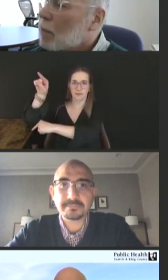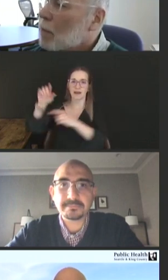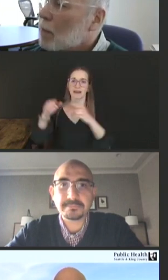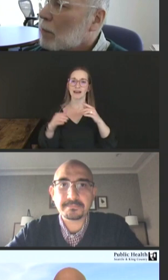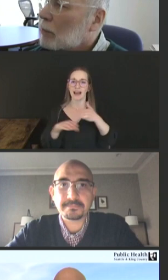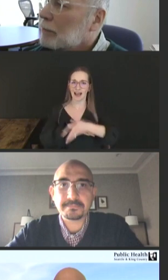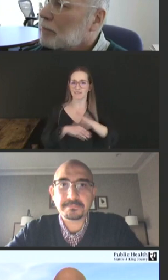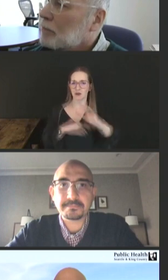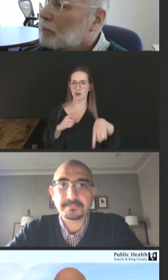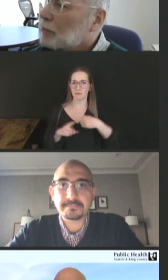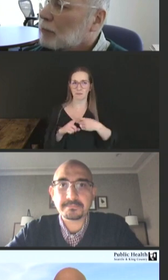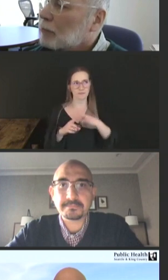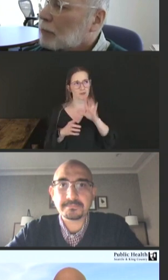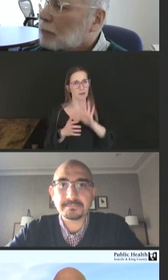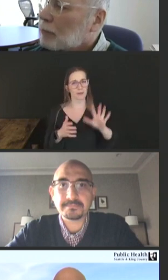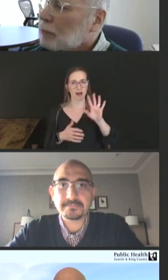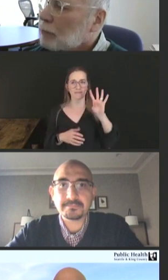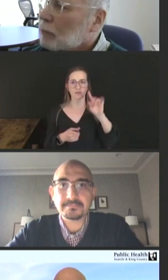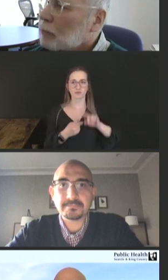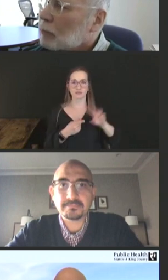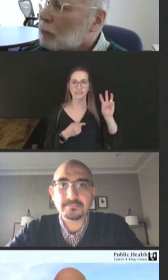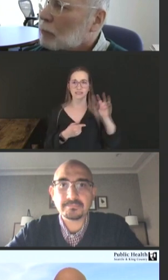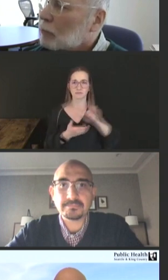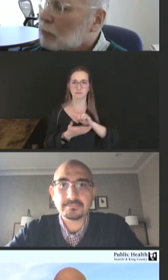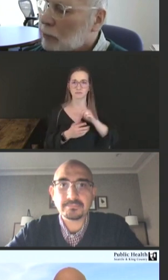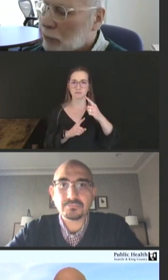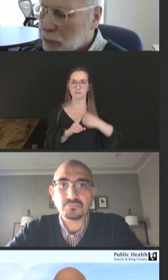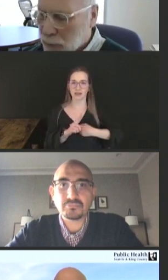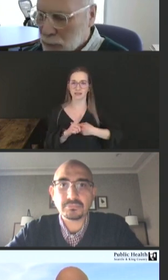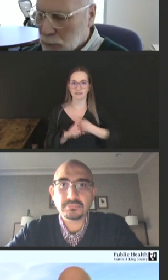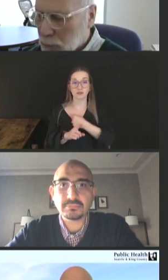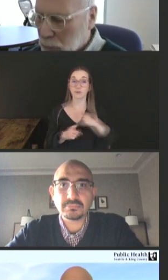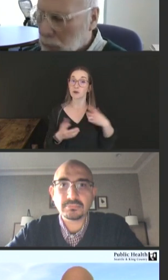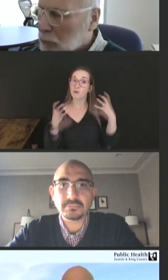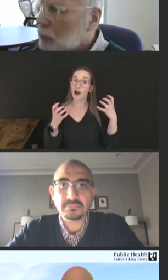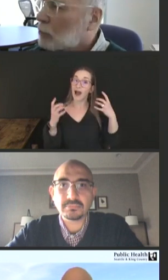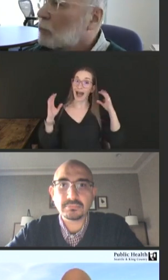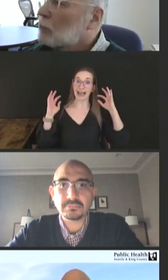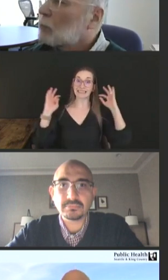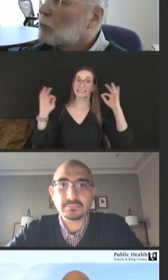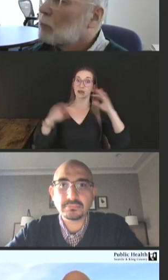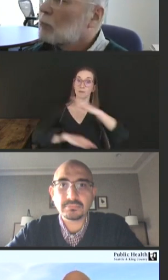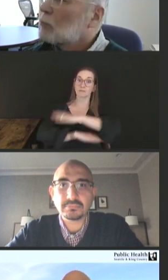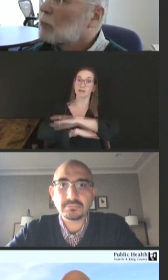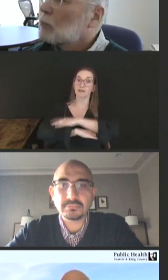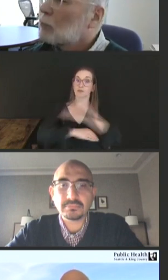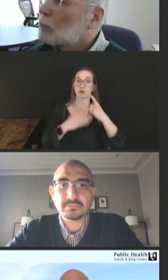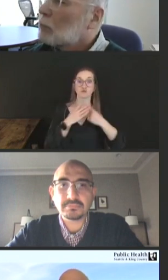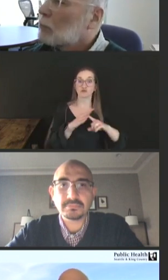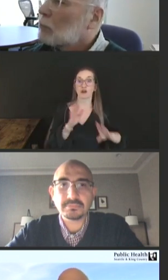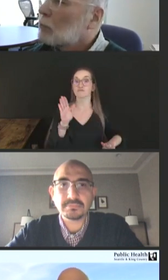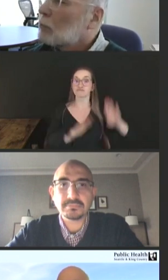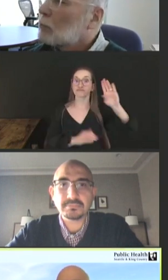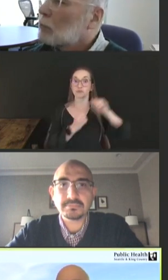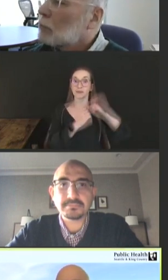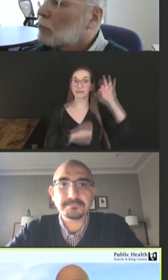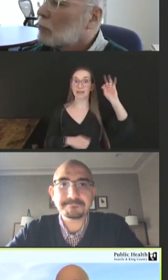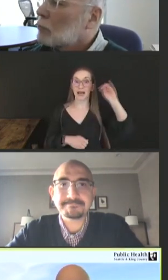don't have an ideal platform that starts at the 95 percent level and stays there. Jeff Duchin: Thank you for that.